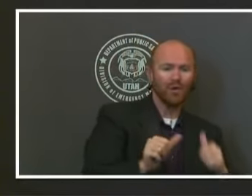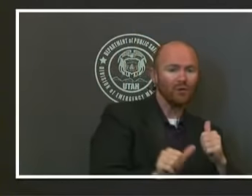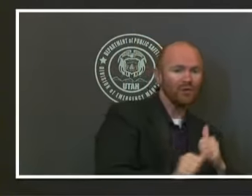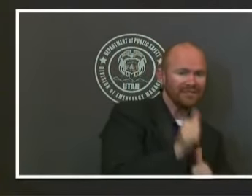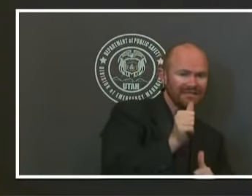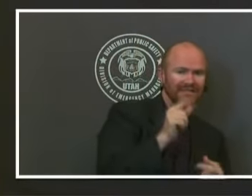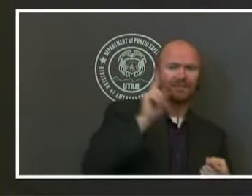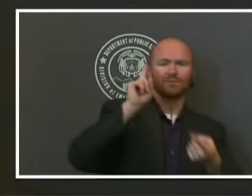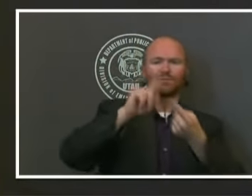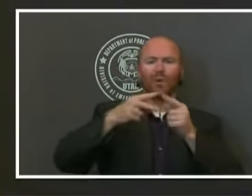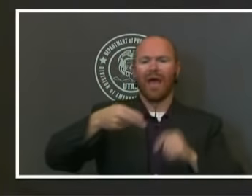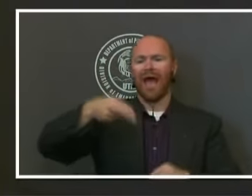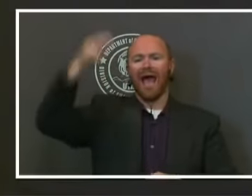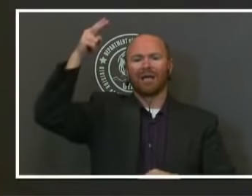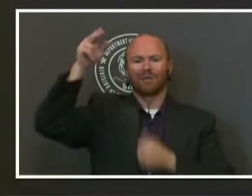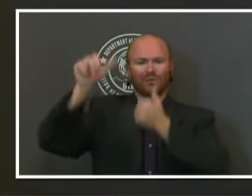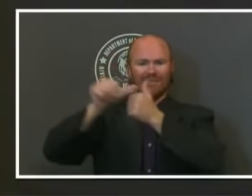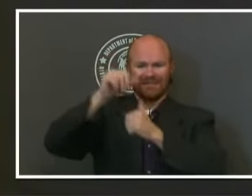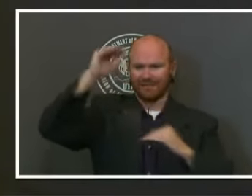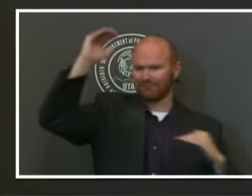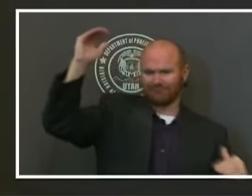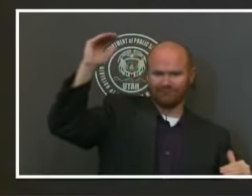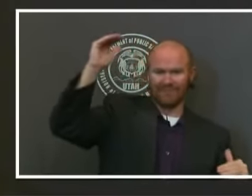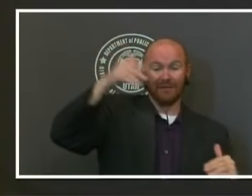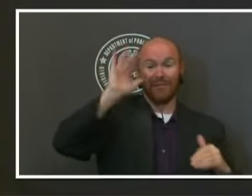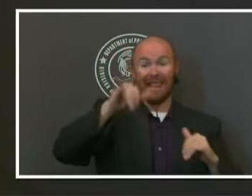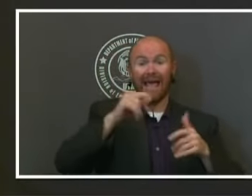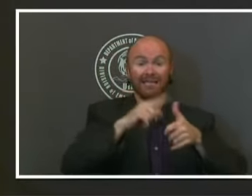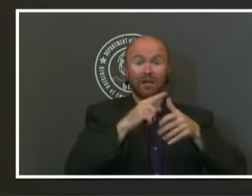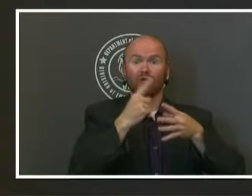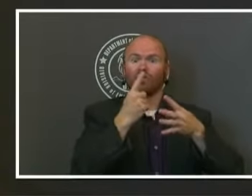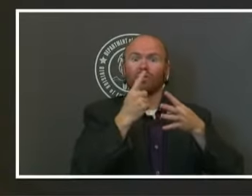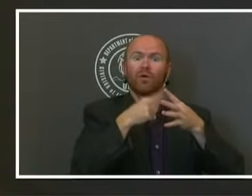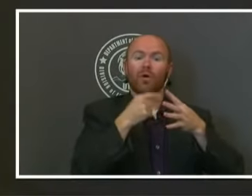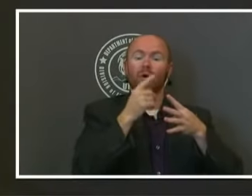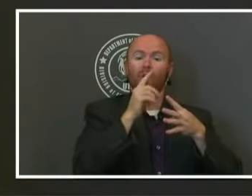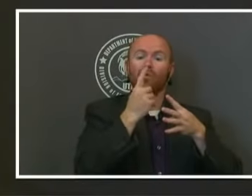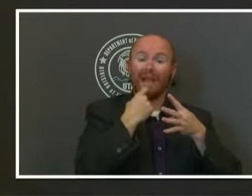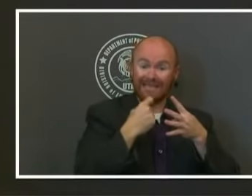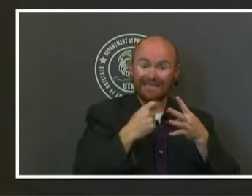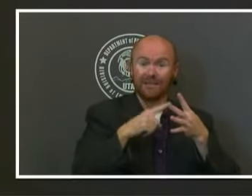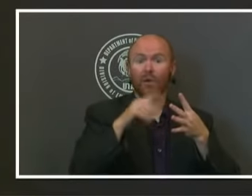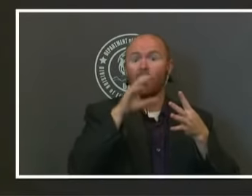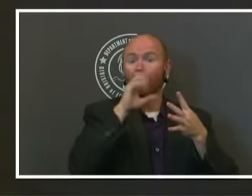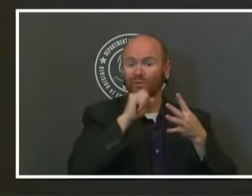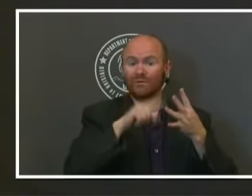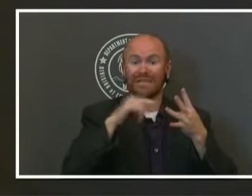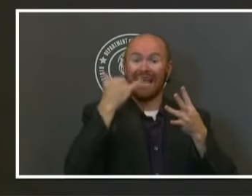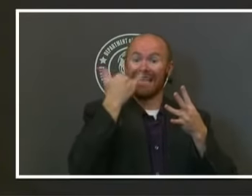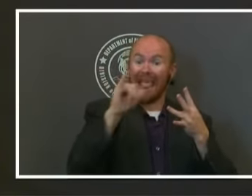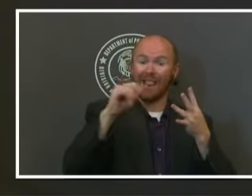as we had read is a high risk in the red orange and then yellow